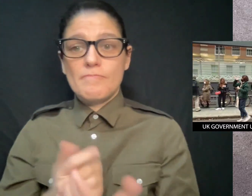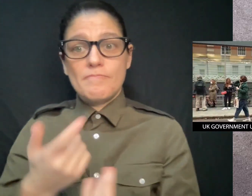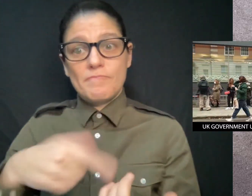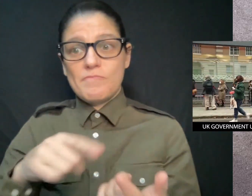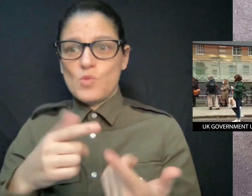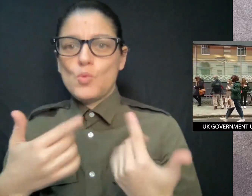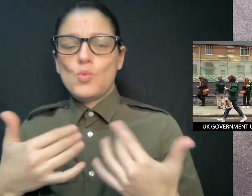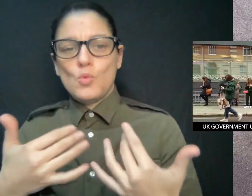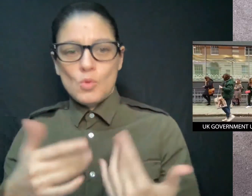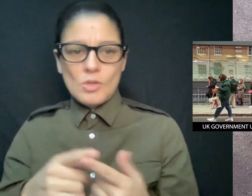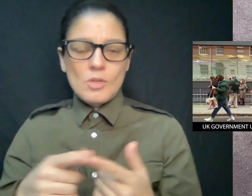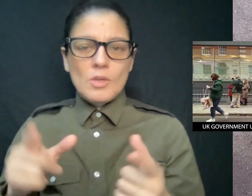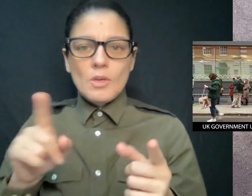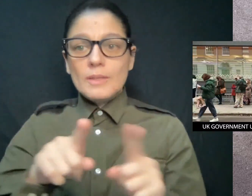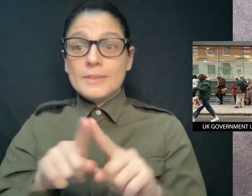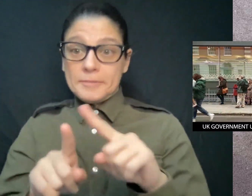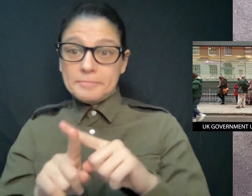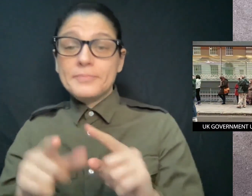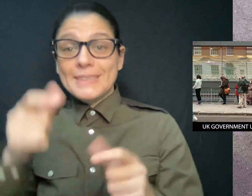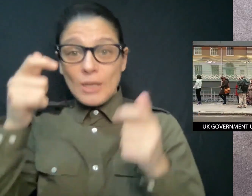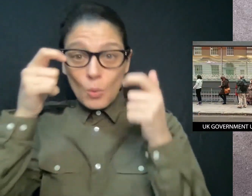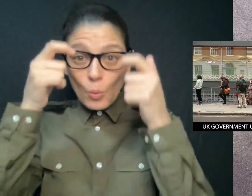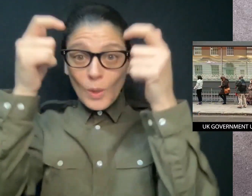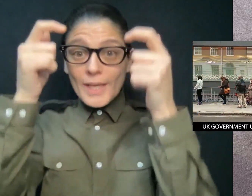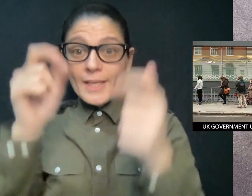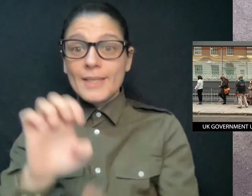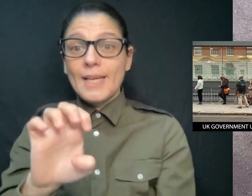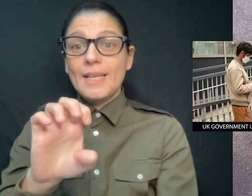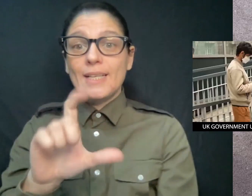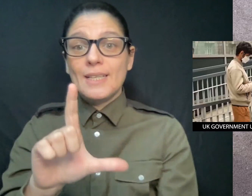practice social distancing and work from home if they can